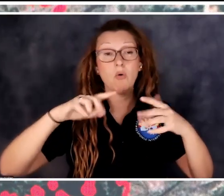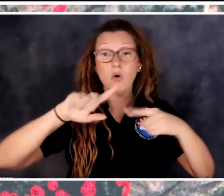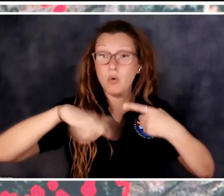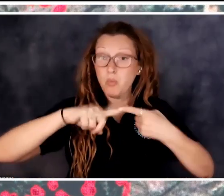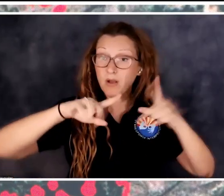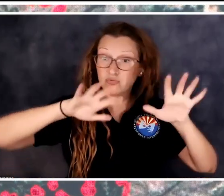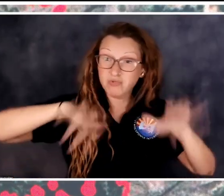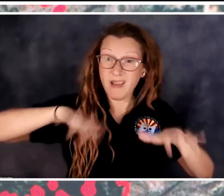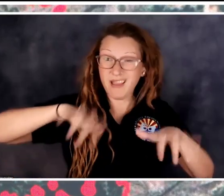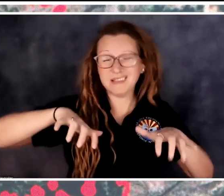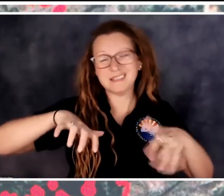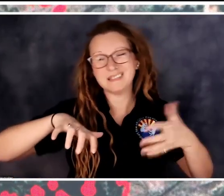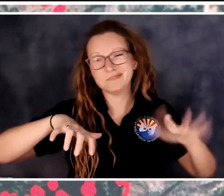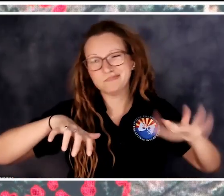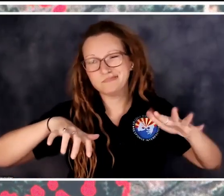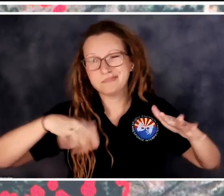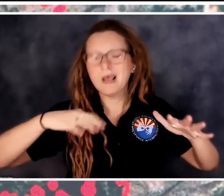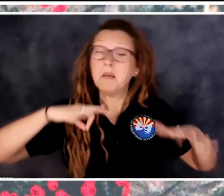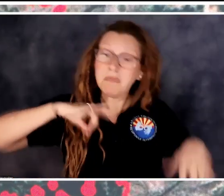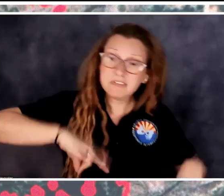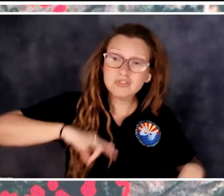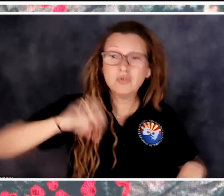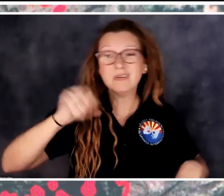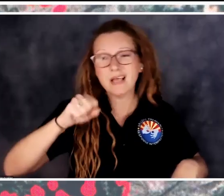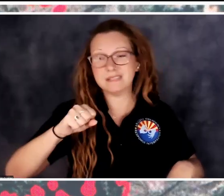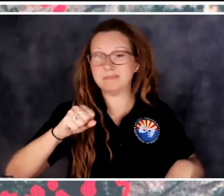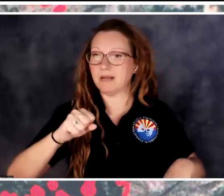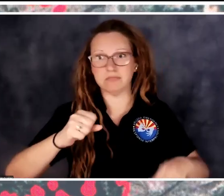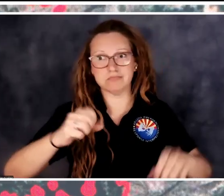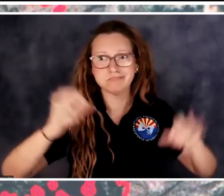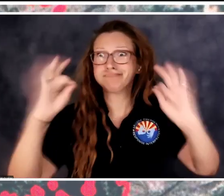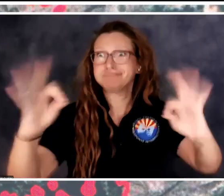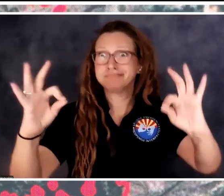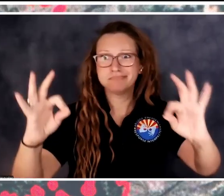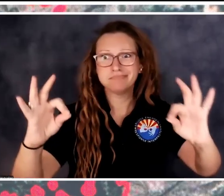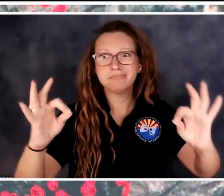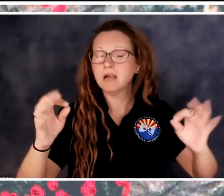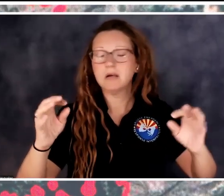isn't as beneficial as if we had just, you know, steady shower all day.